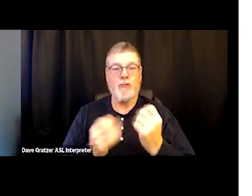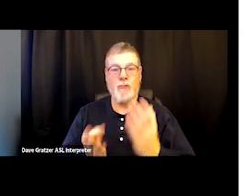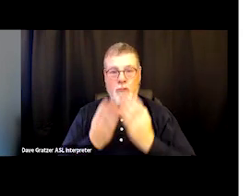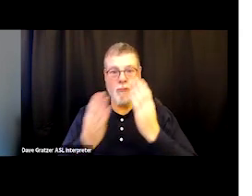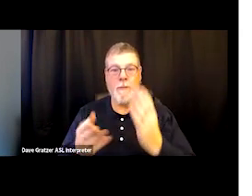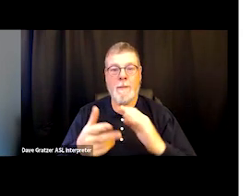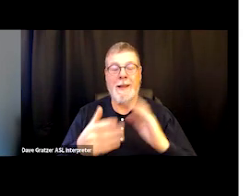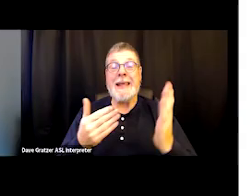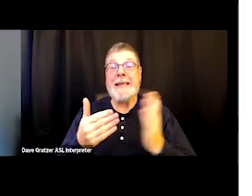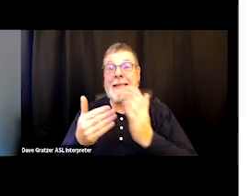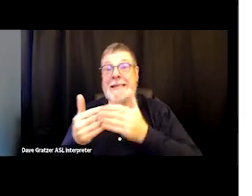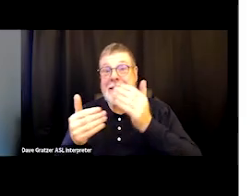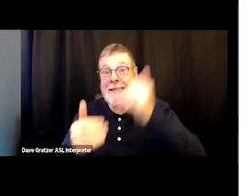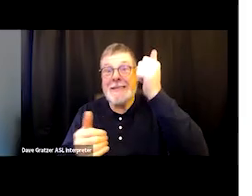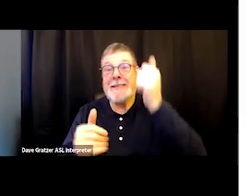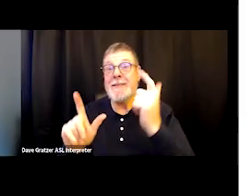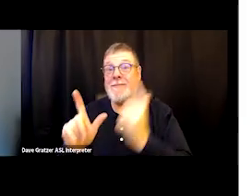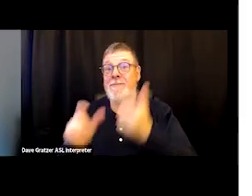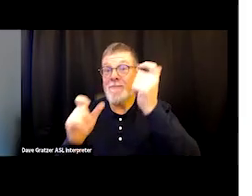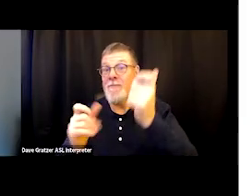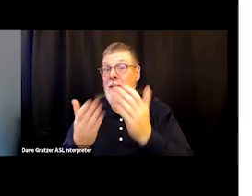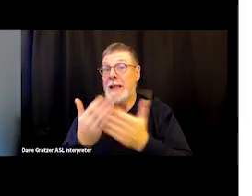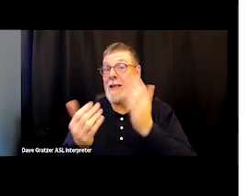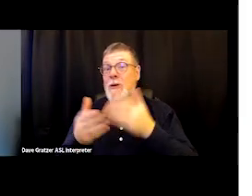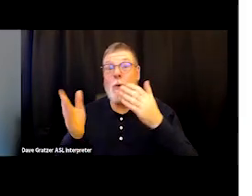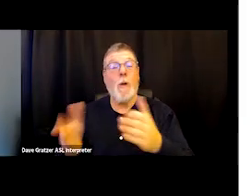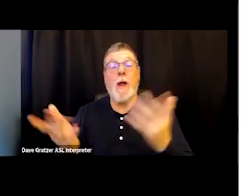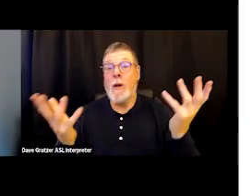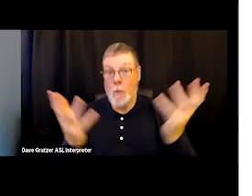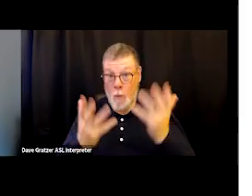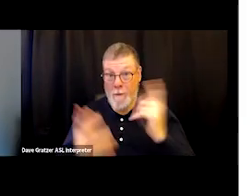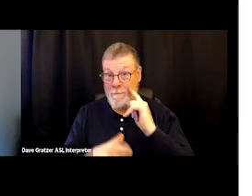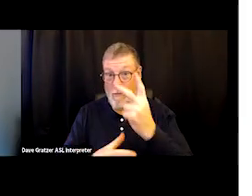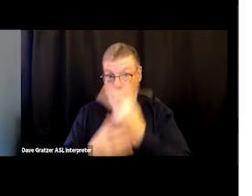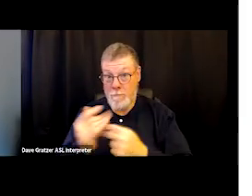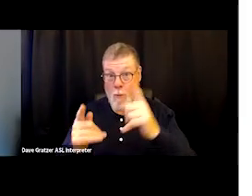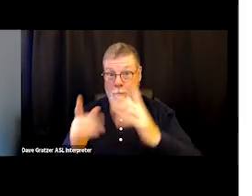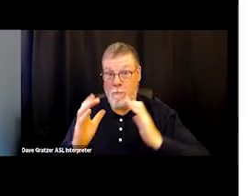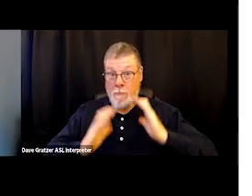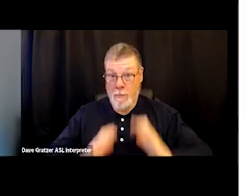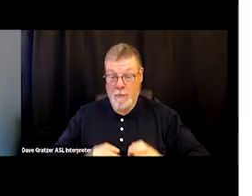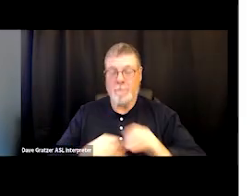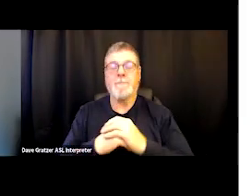the easiest, most convenient way for both you and the client that you're helping or the applicant that you're helping